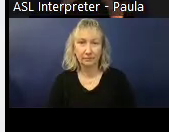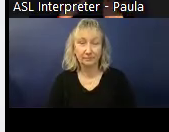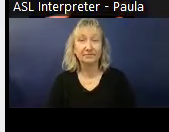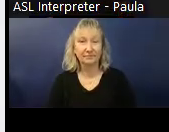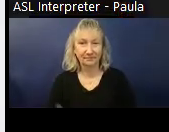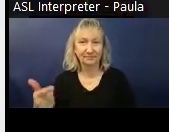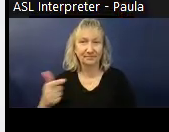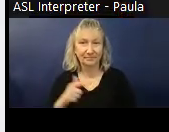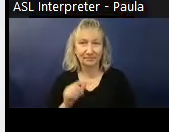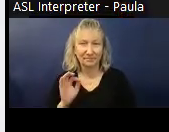Yes, absolutely.